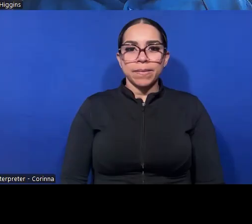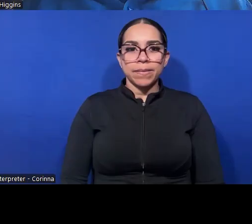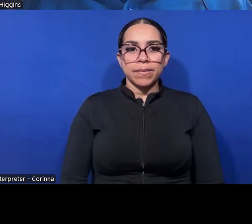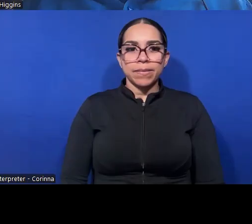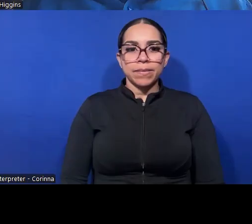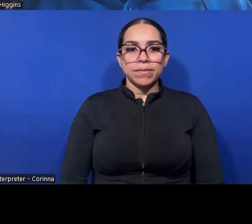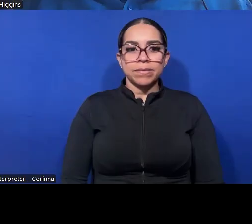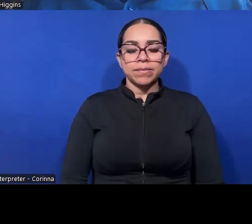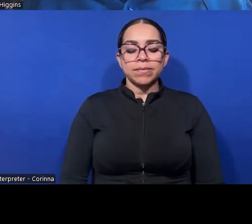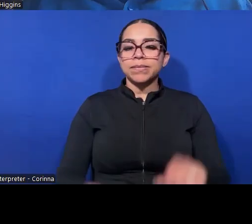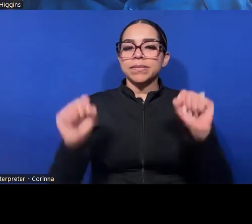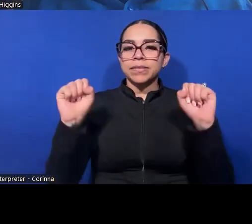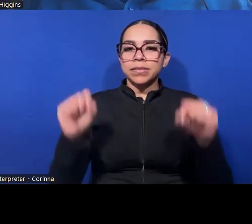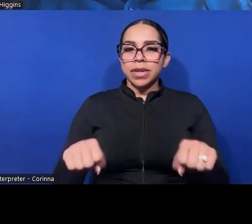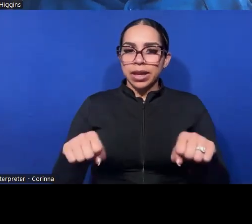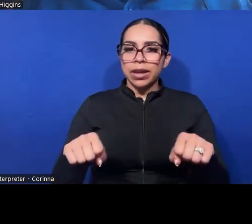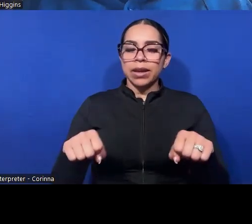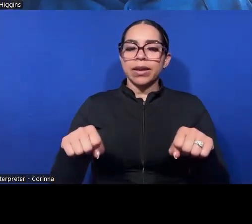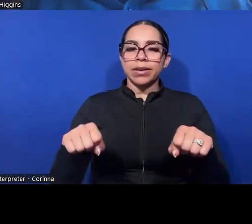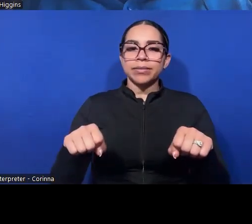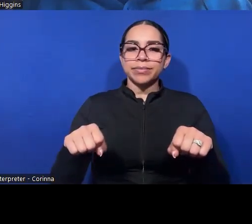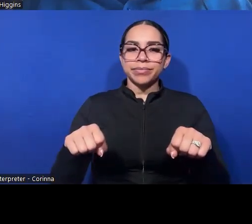and diagnose, emerging illnesses and treat it